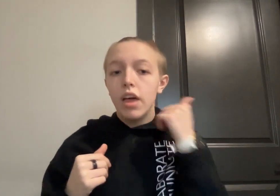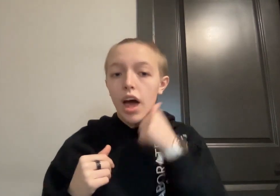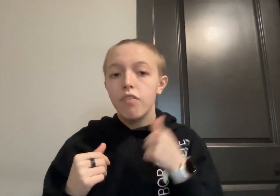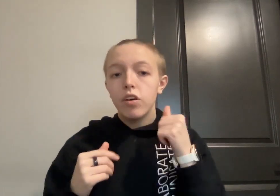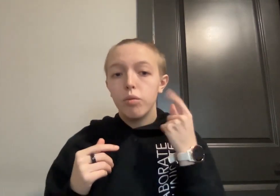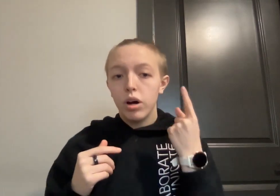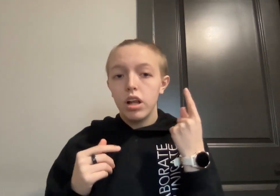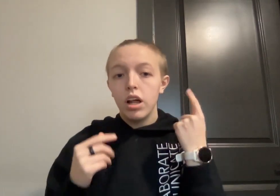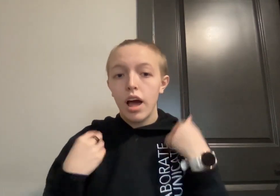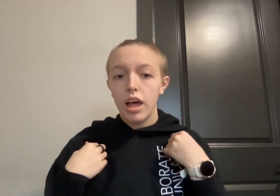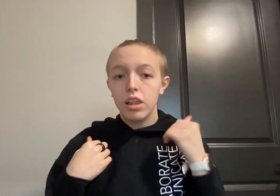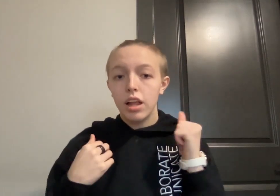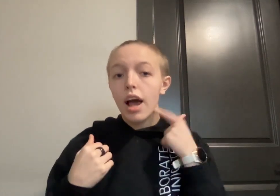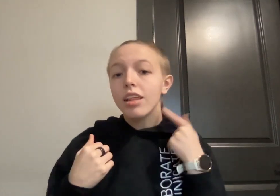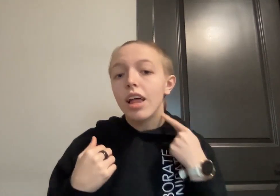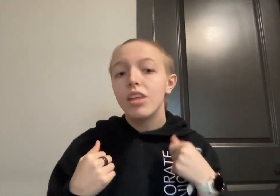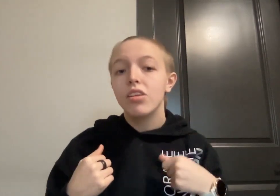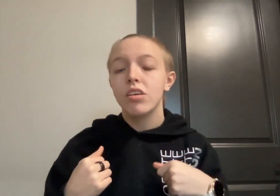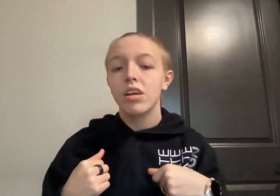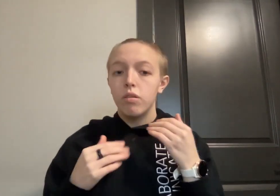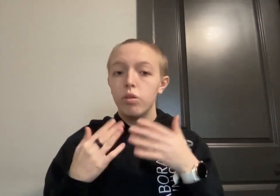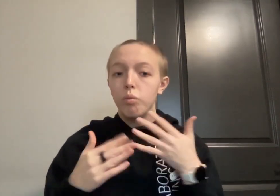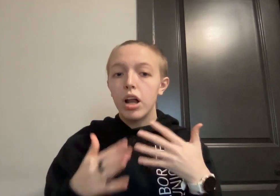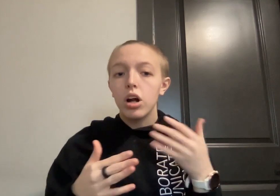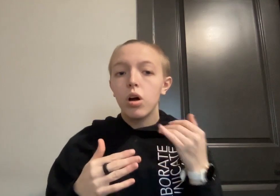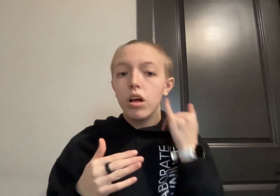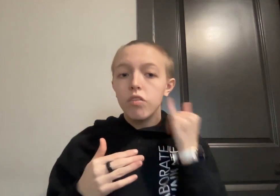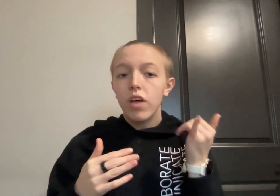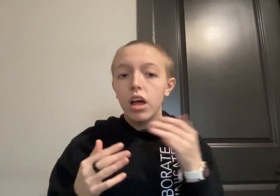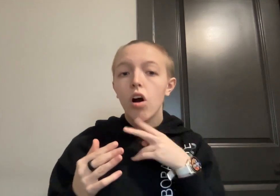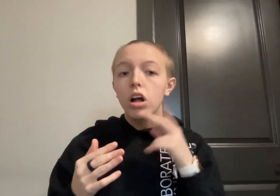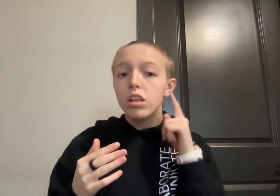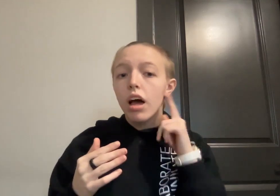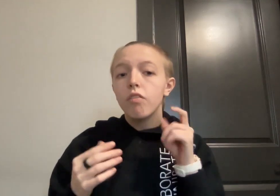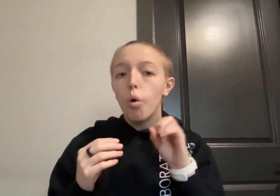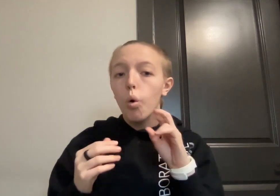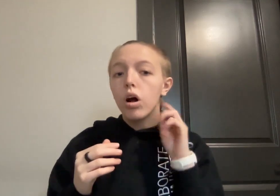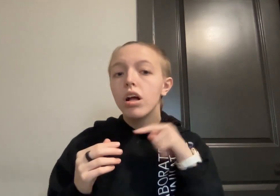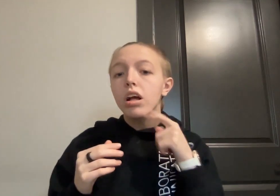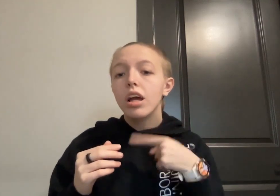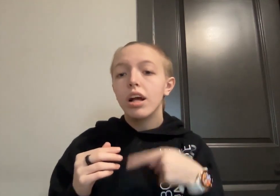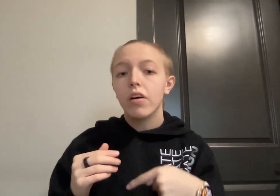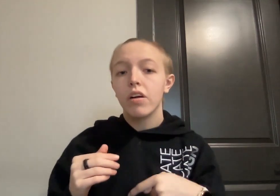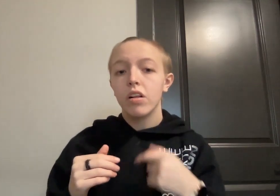Every one has an accent, no matter if they are deaf or not.